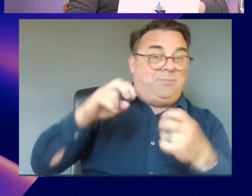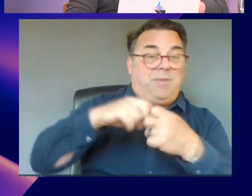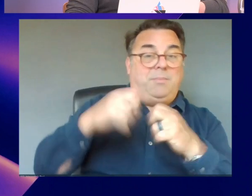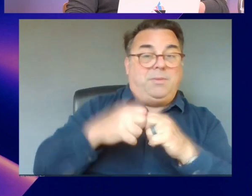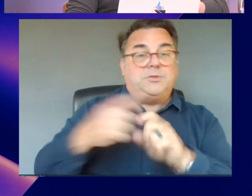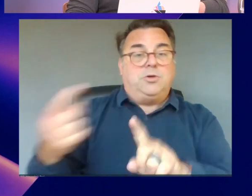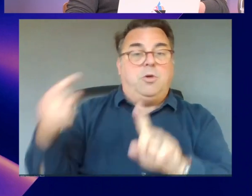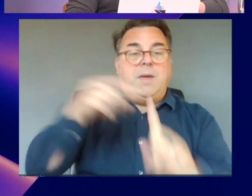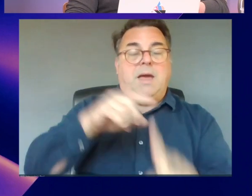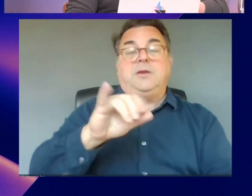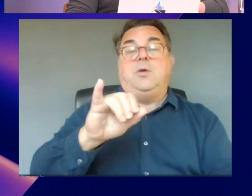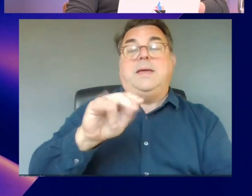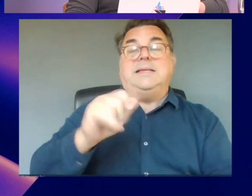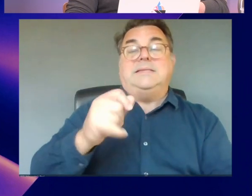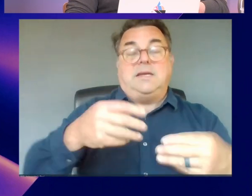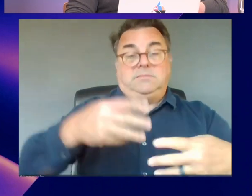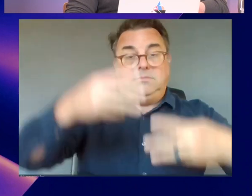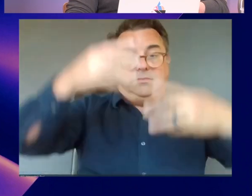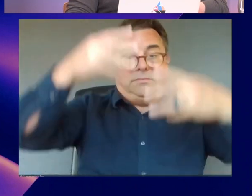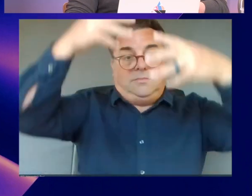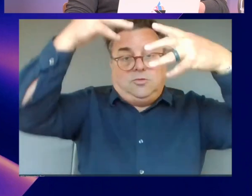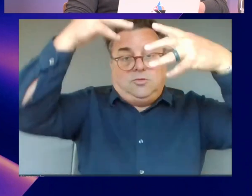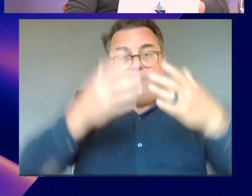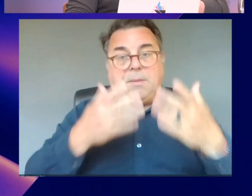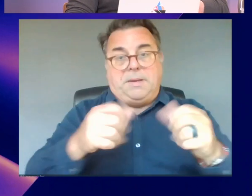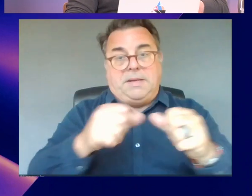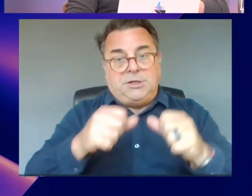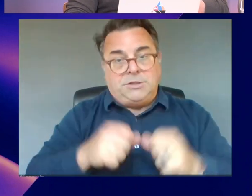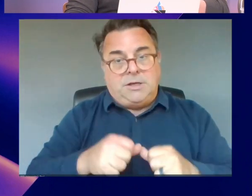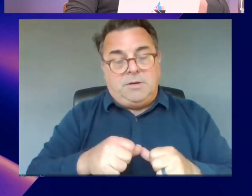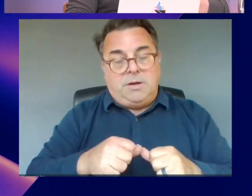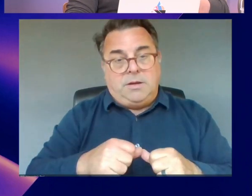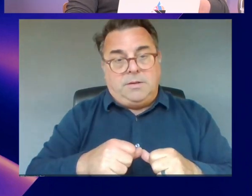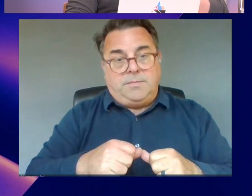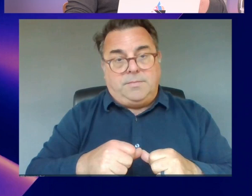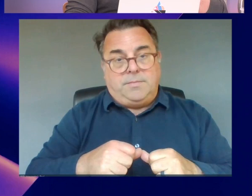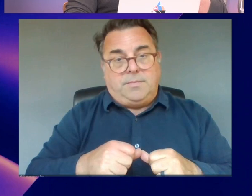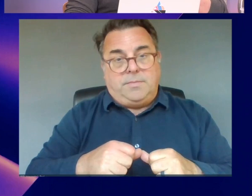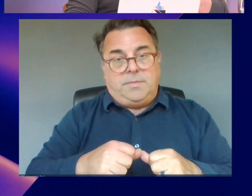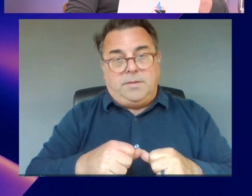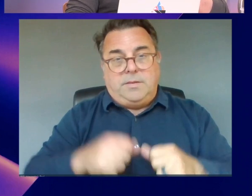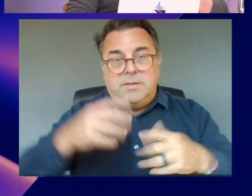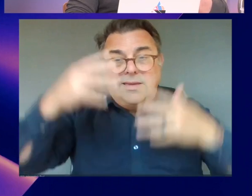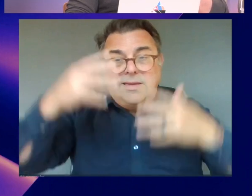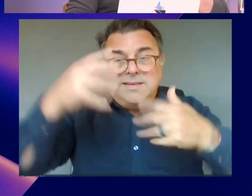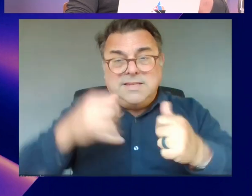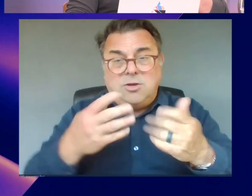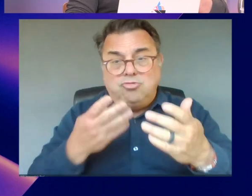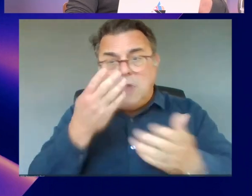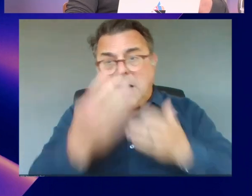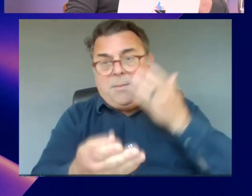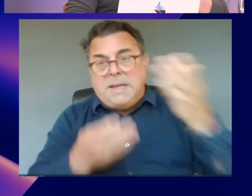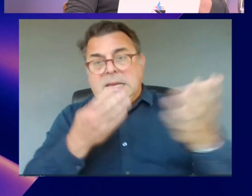I will scroll down into our recommendation sections and see if, so you're still getting recommendations based off the metrics alone.